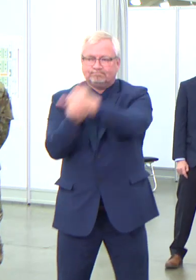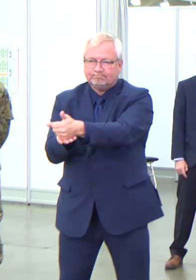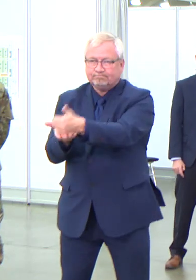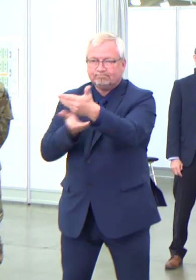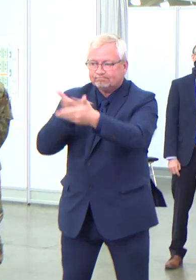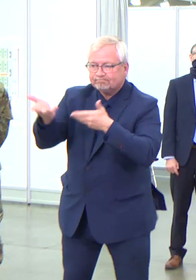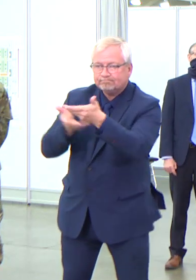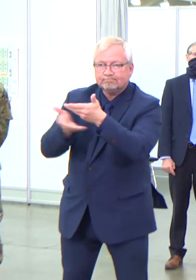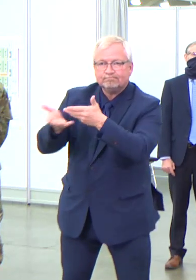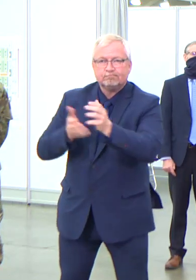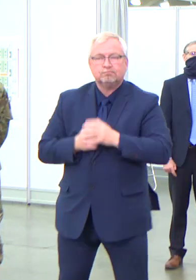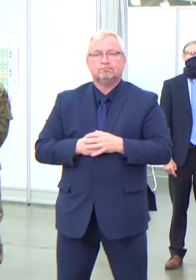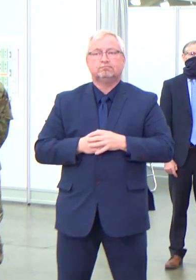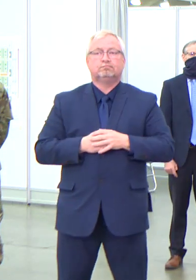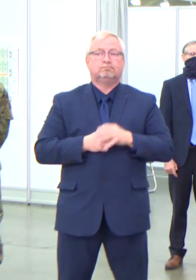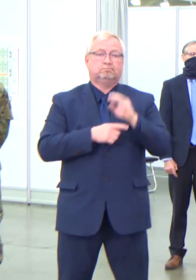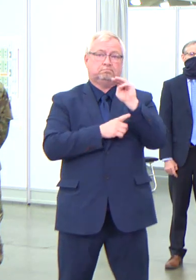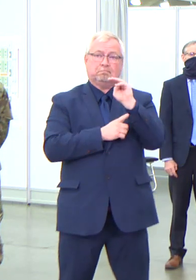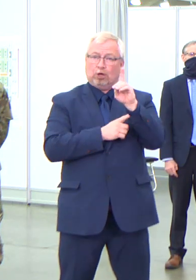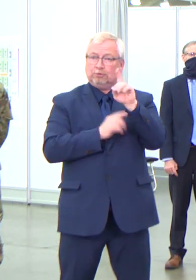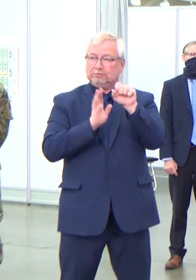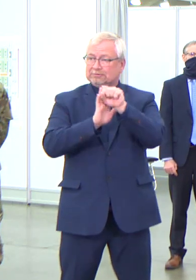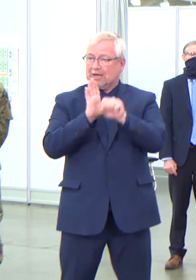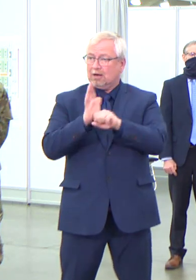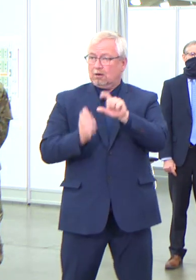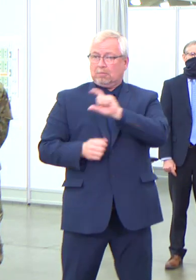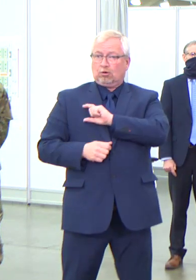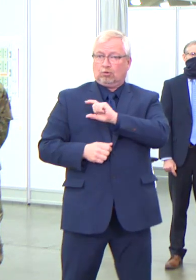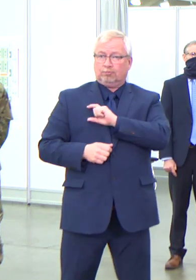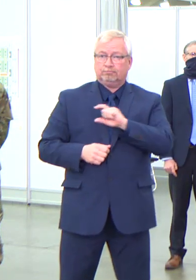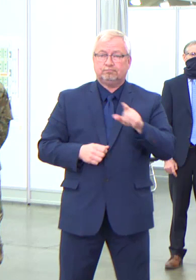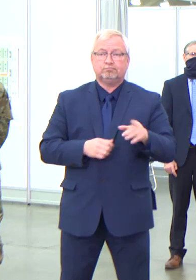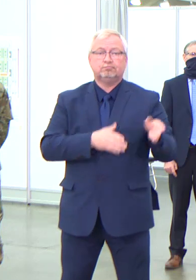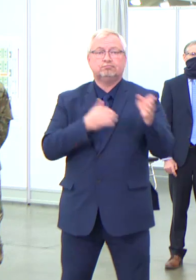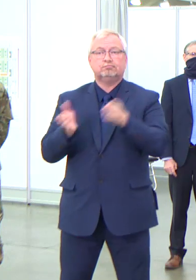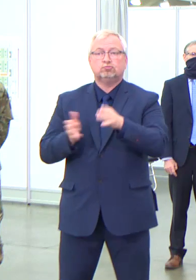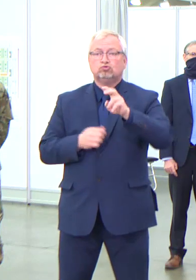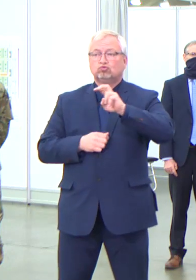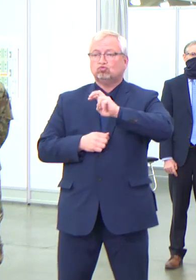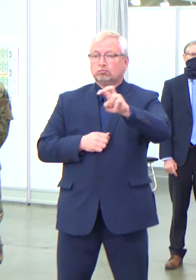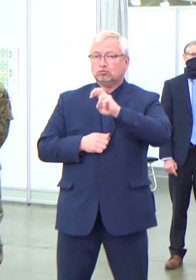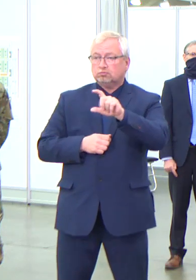state assistance. Maryland Tate troopers, Maryland Transportation Authority police, and other